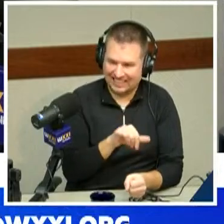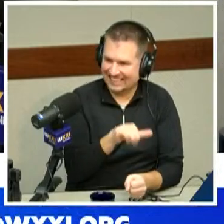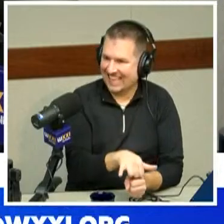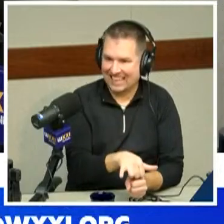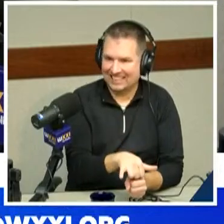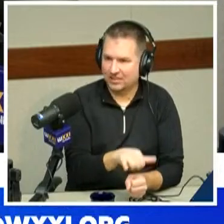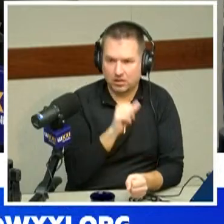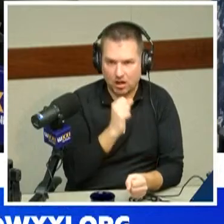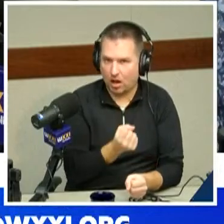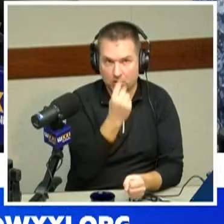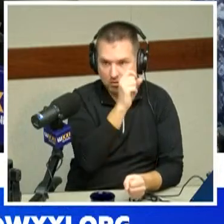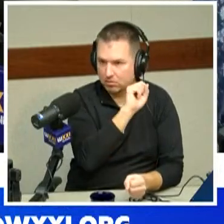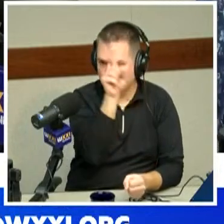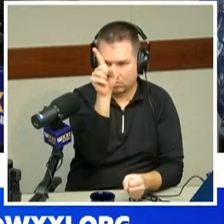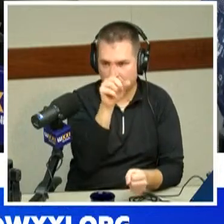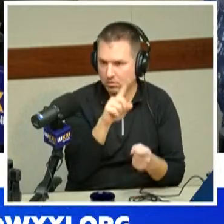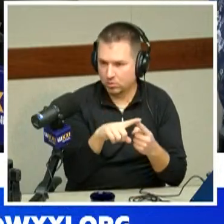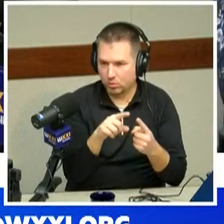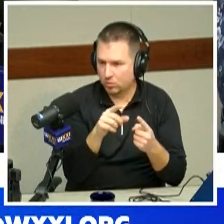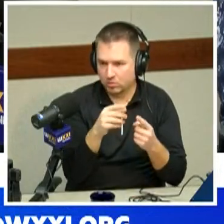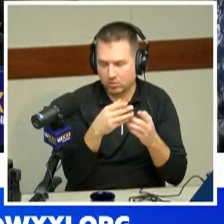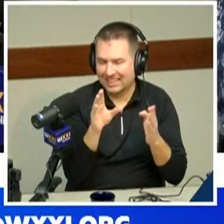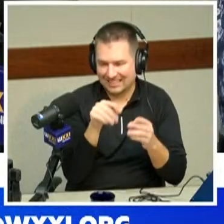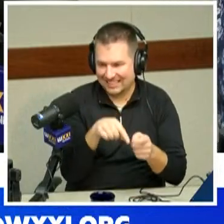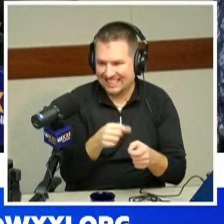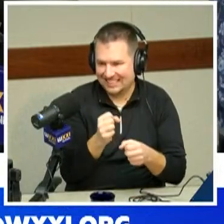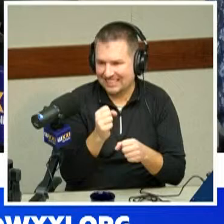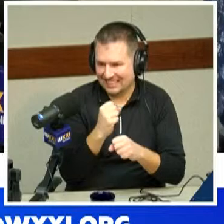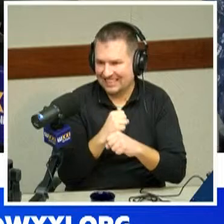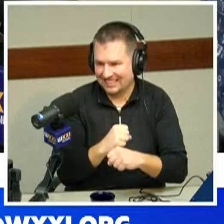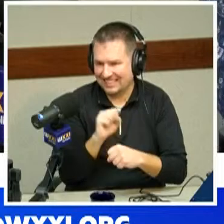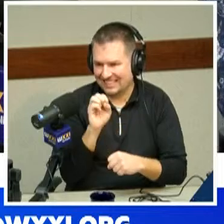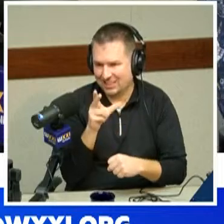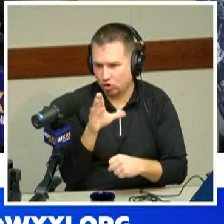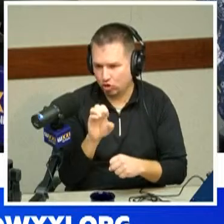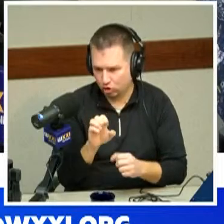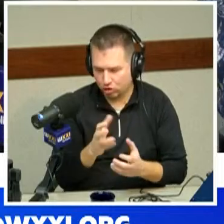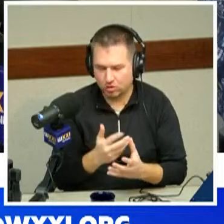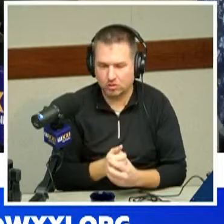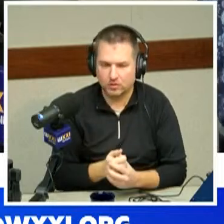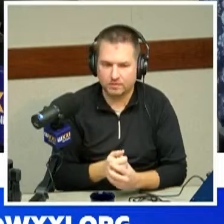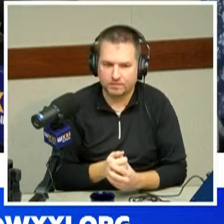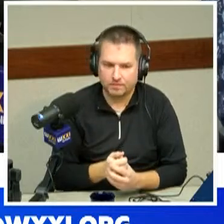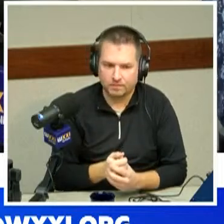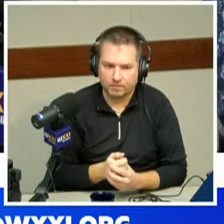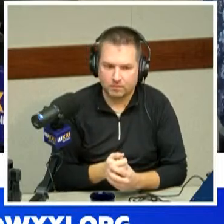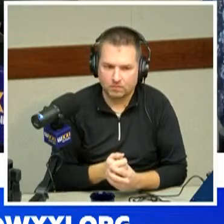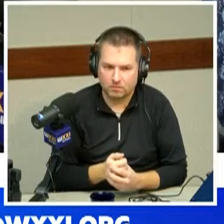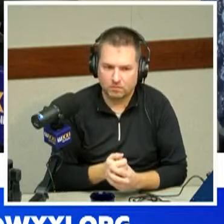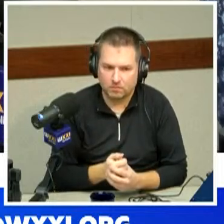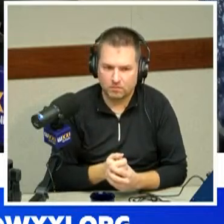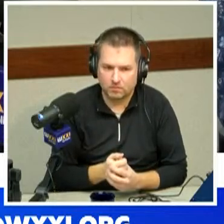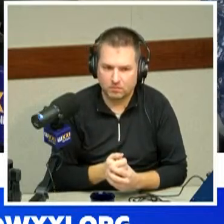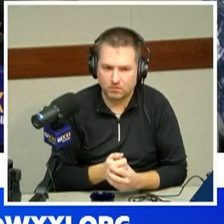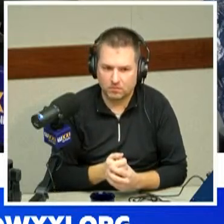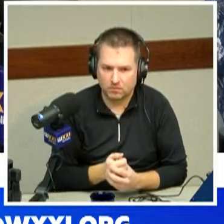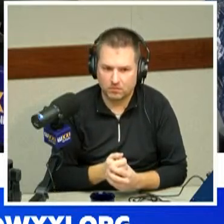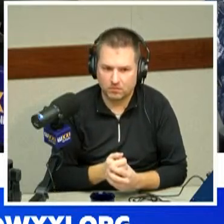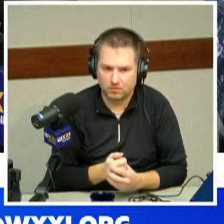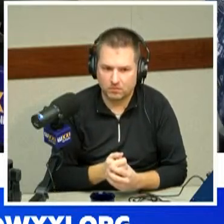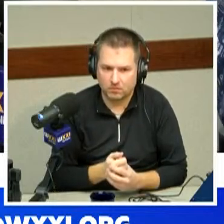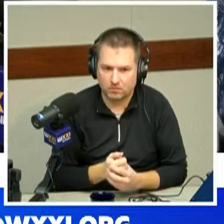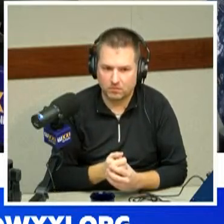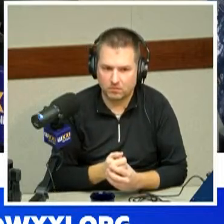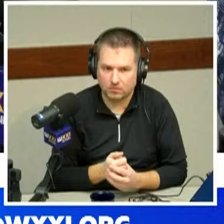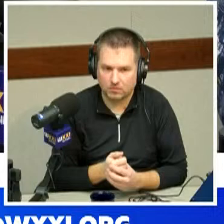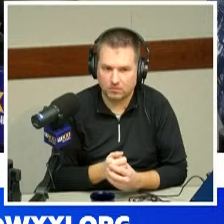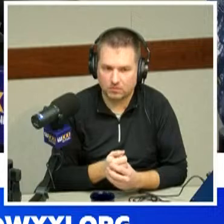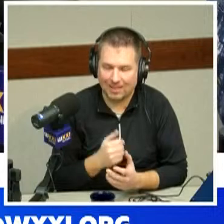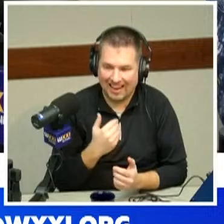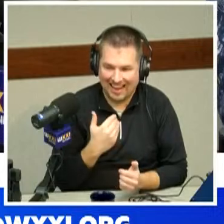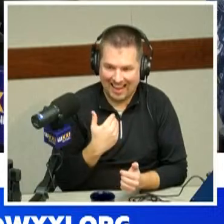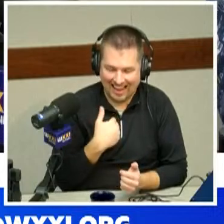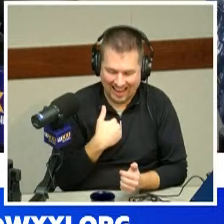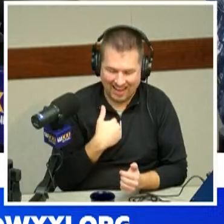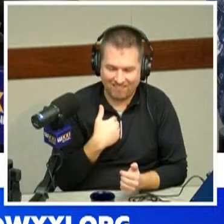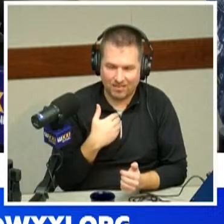secure um and uh so we have our um this uh this there is a component that we use a large language